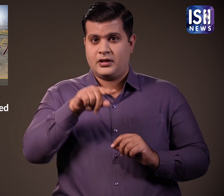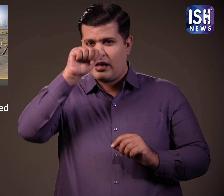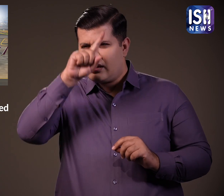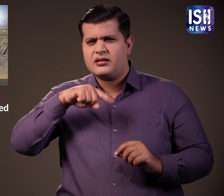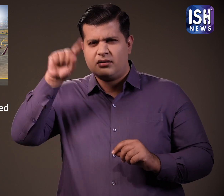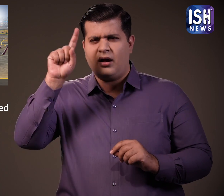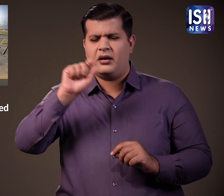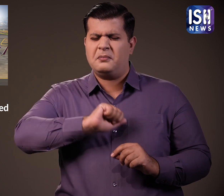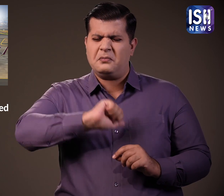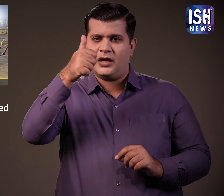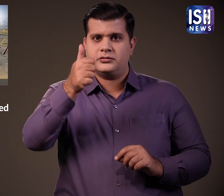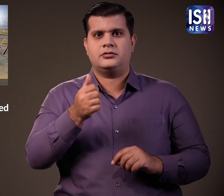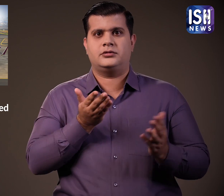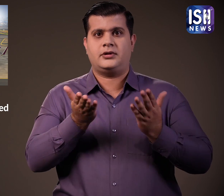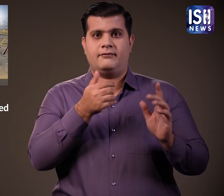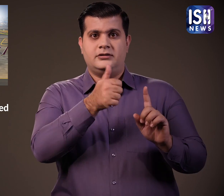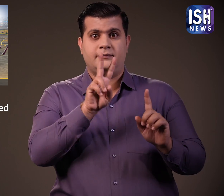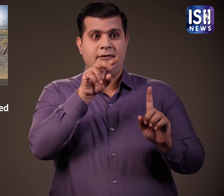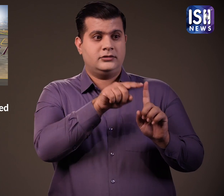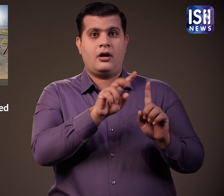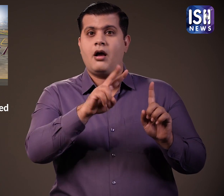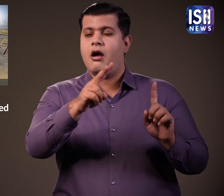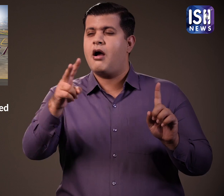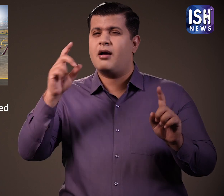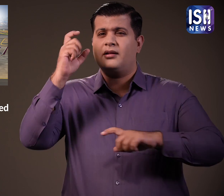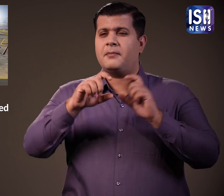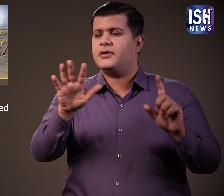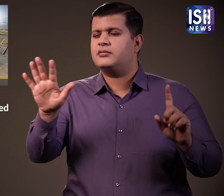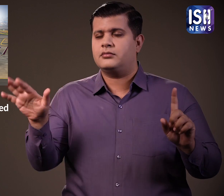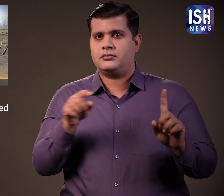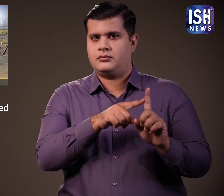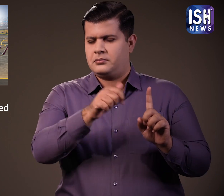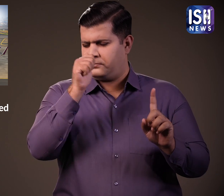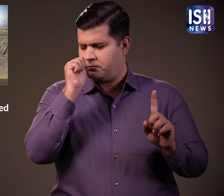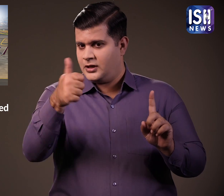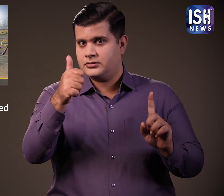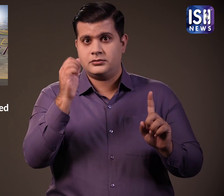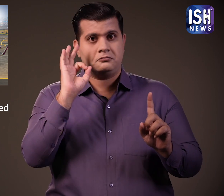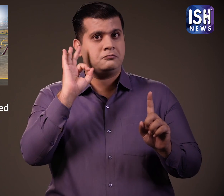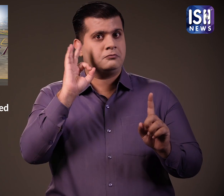In India, compared to the other airlines, Vistara is known for its best service.